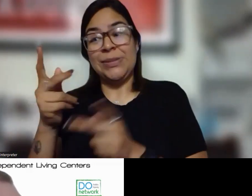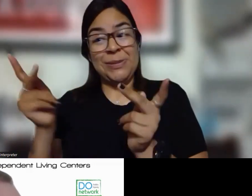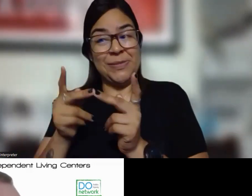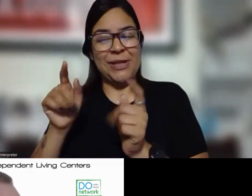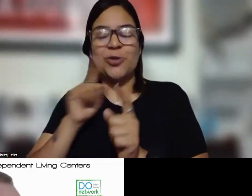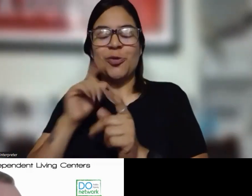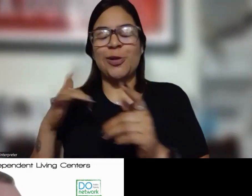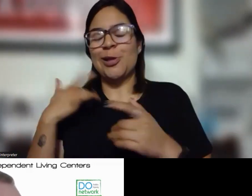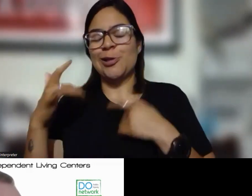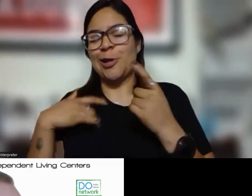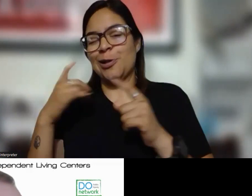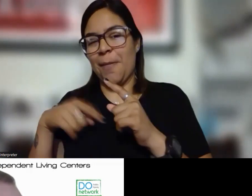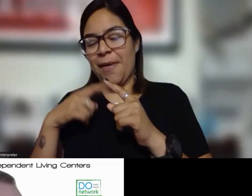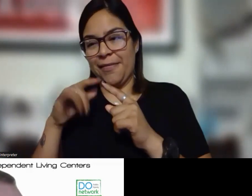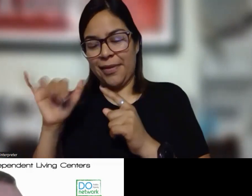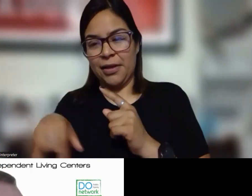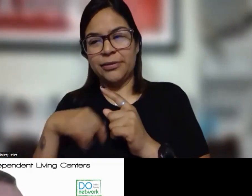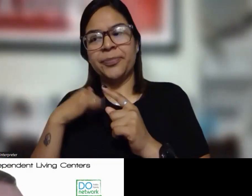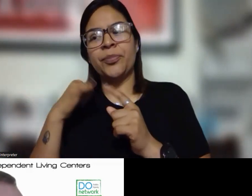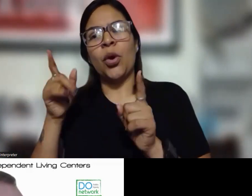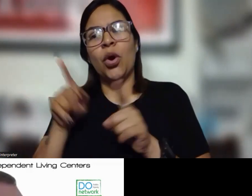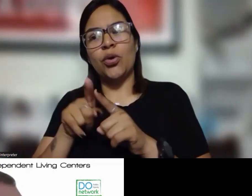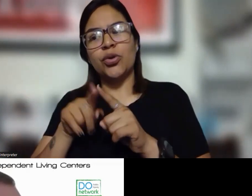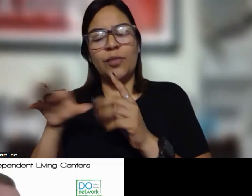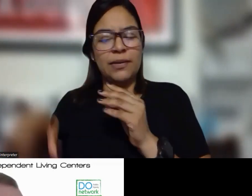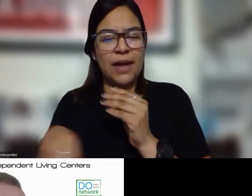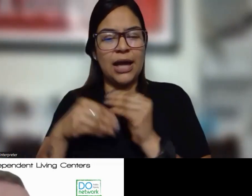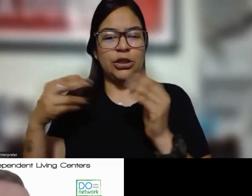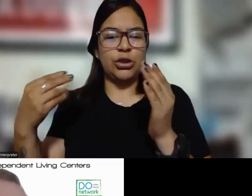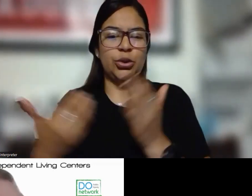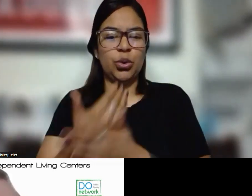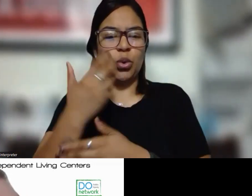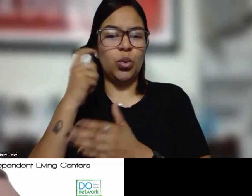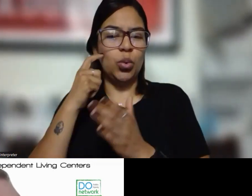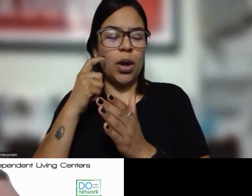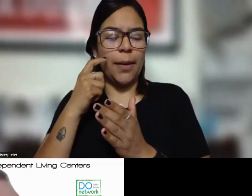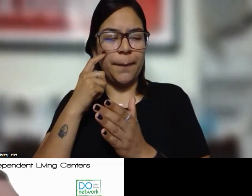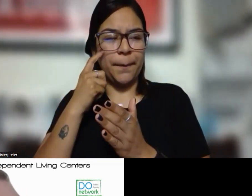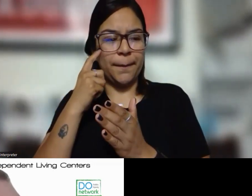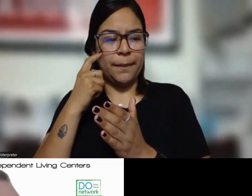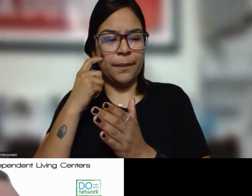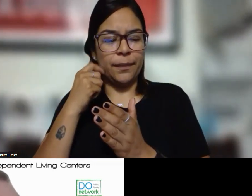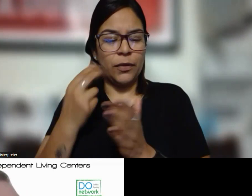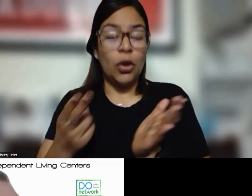that we recently added a new contract uh with our darar emergency preparedness program so